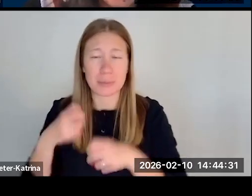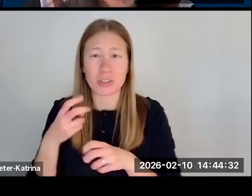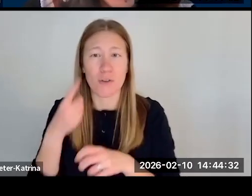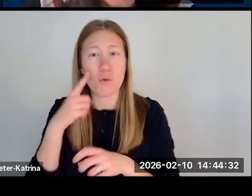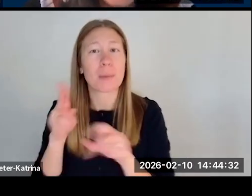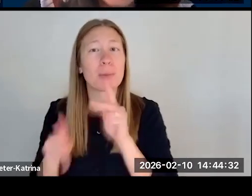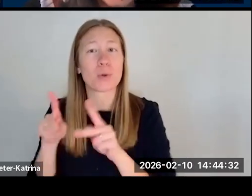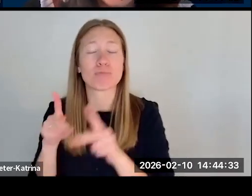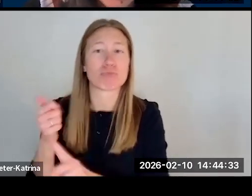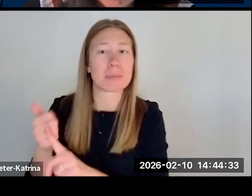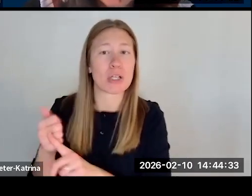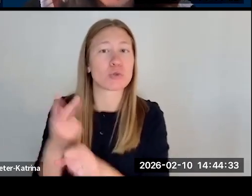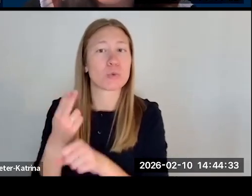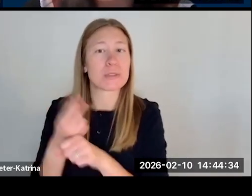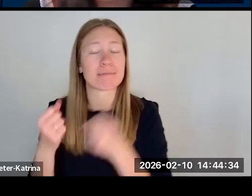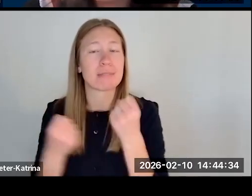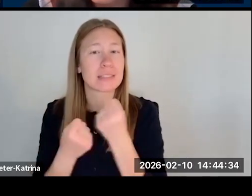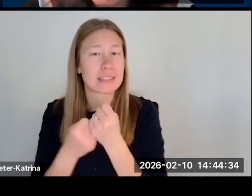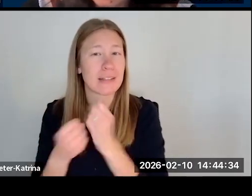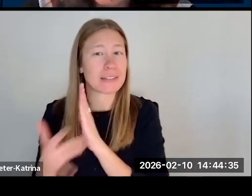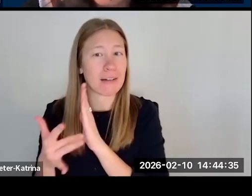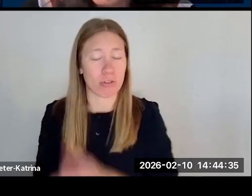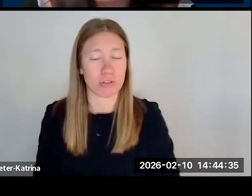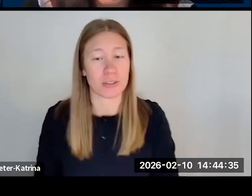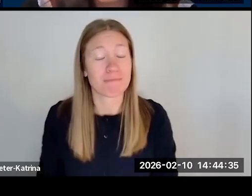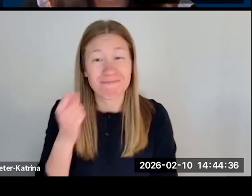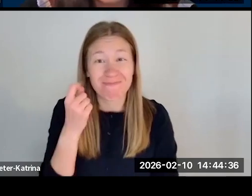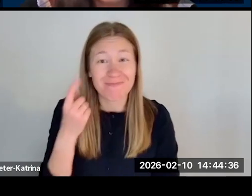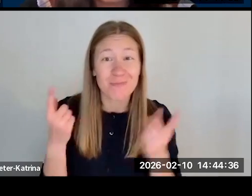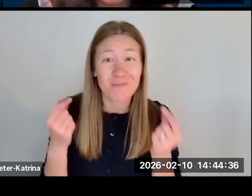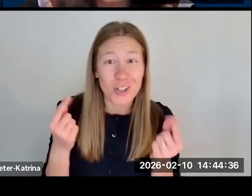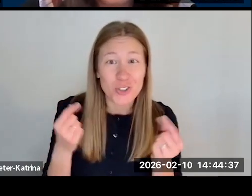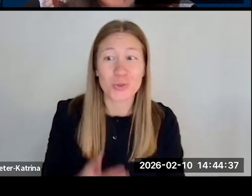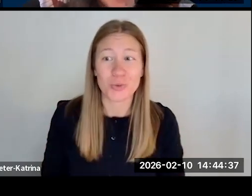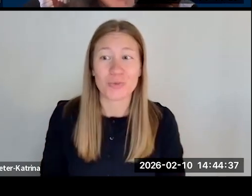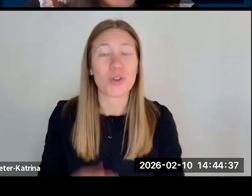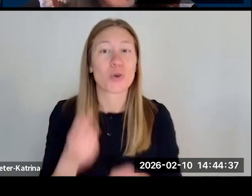So our solution is to just use the built-in line and paragraph spacing.